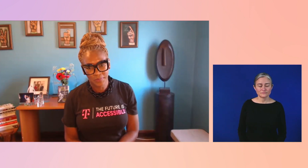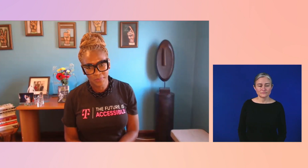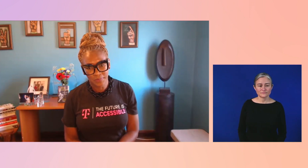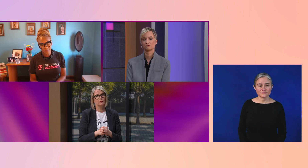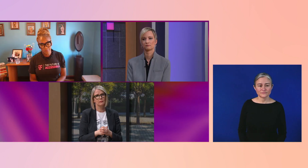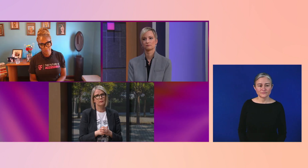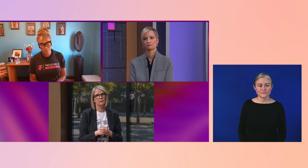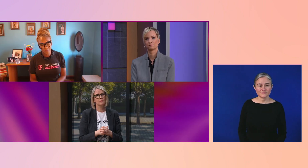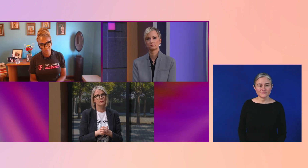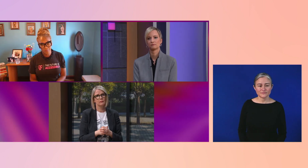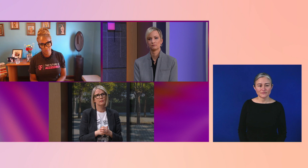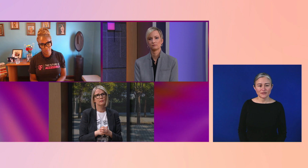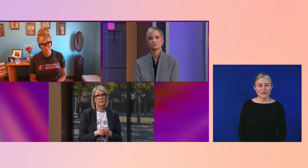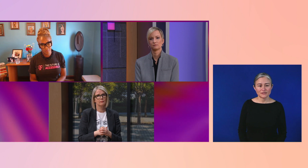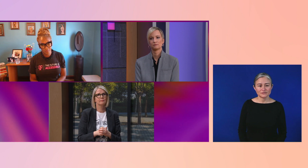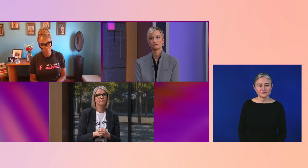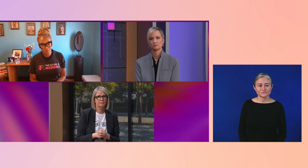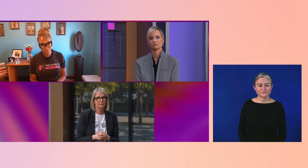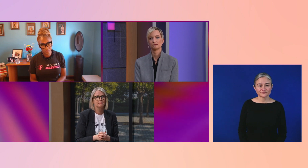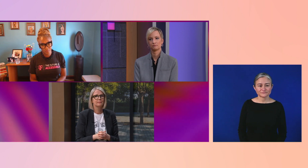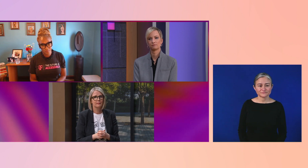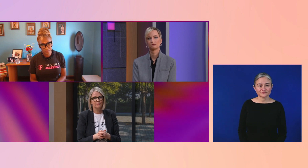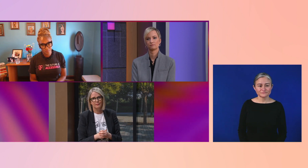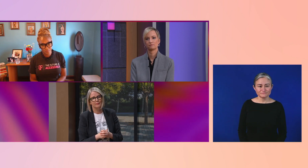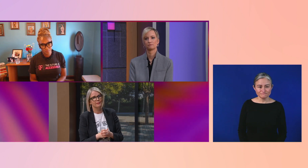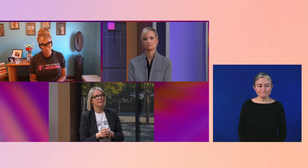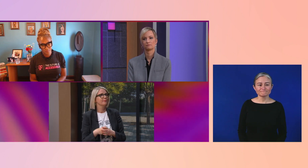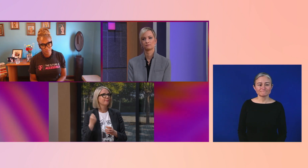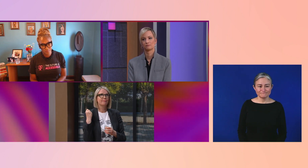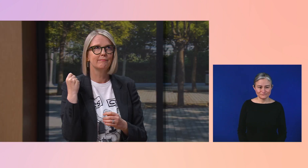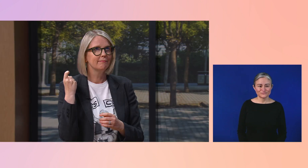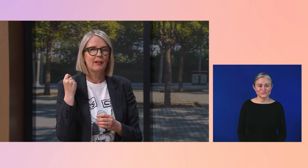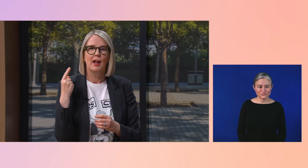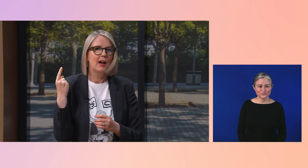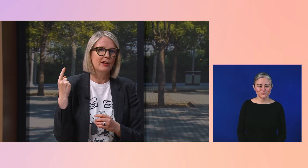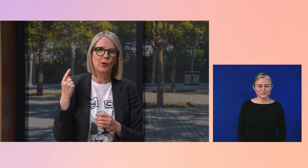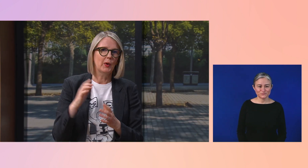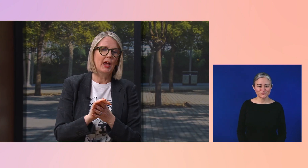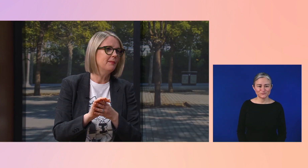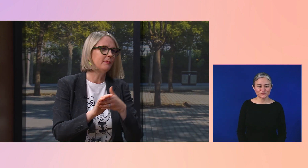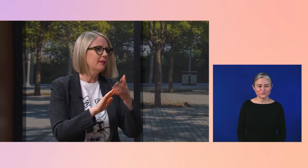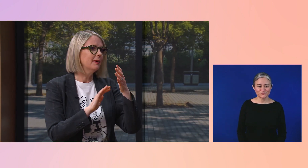I totally get it.